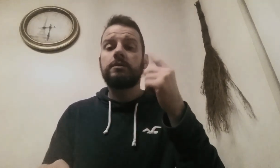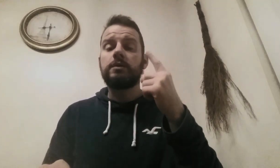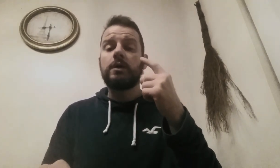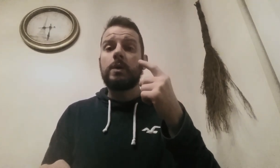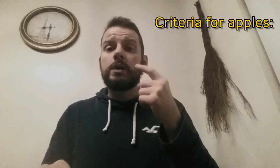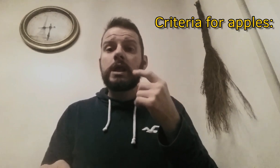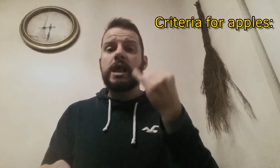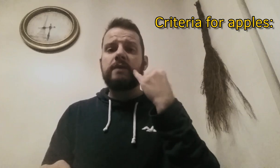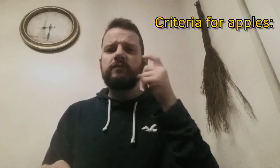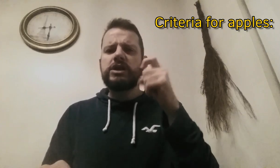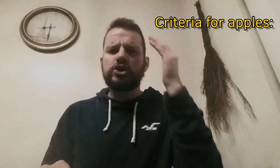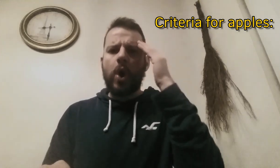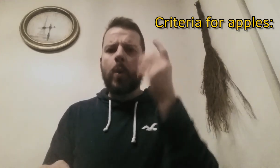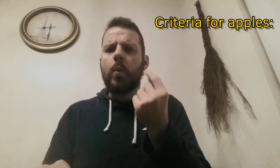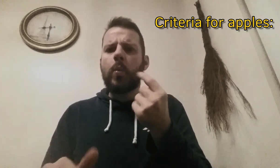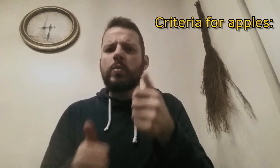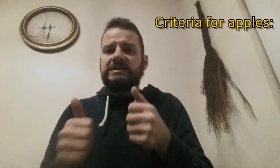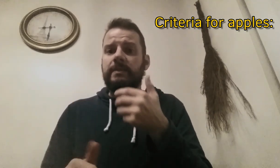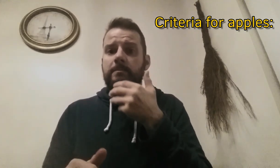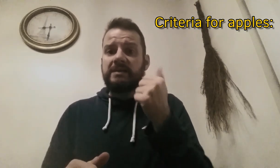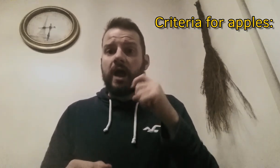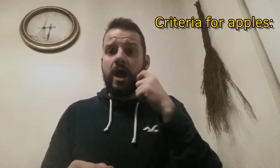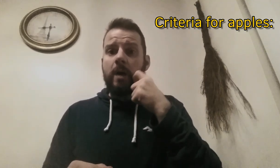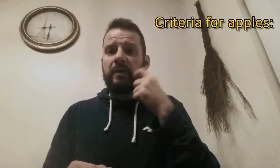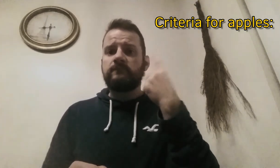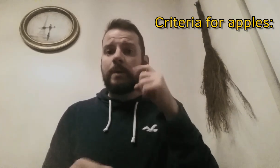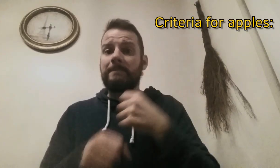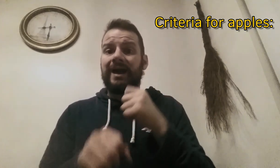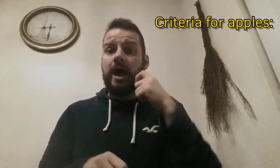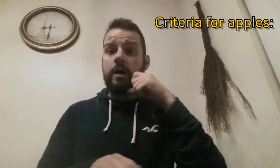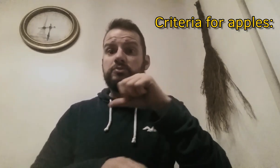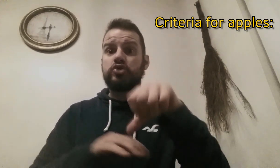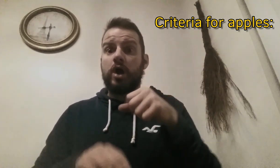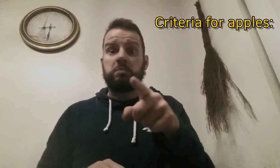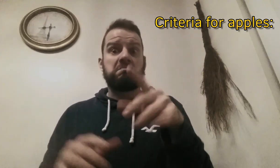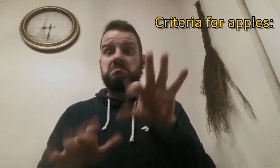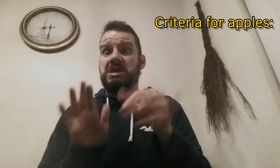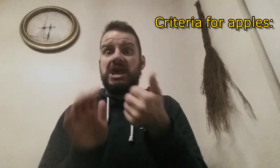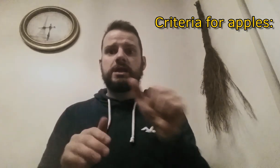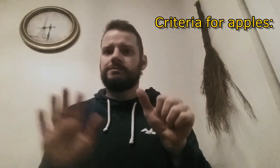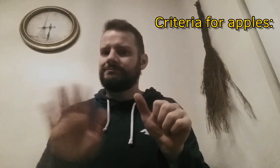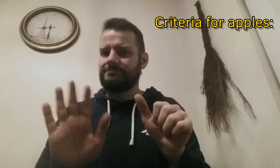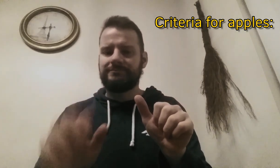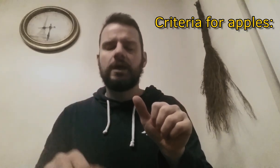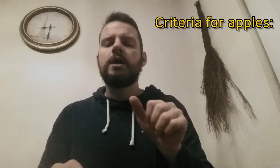You need to know which apples are the best for apple sauce. You can't just pick any kind.